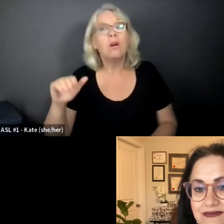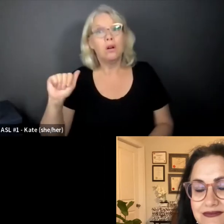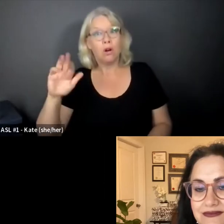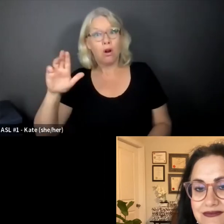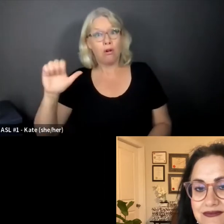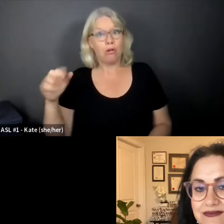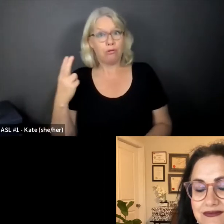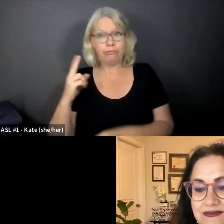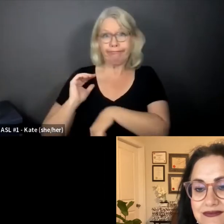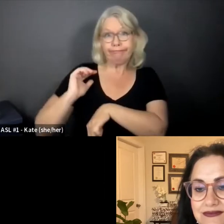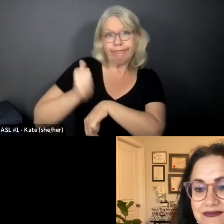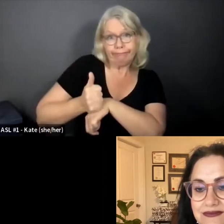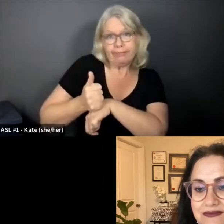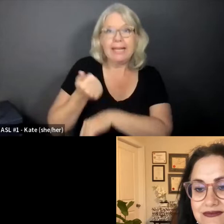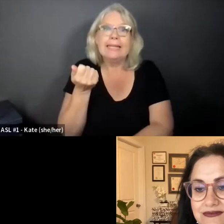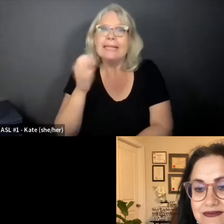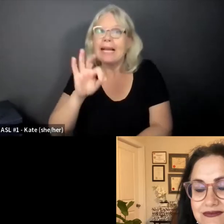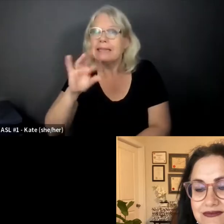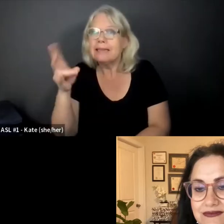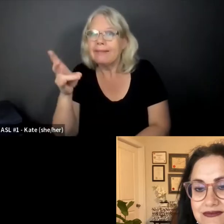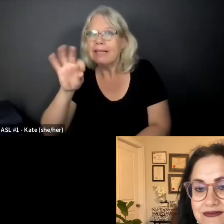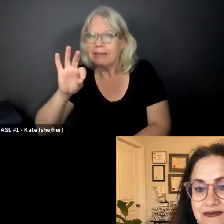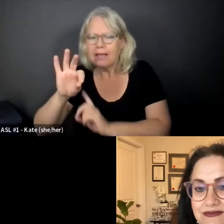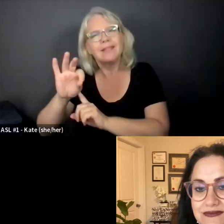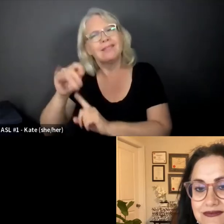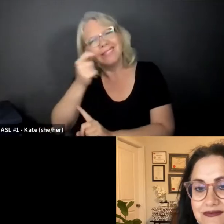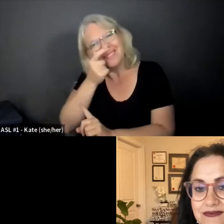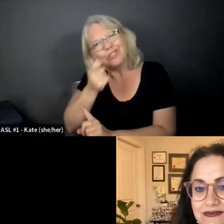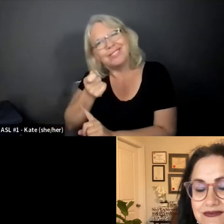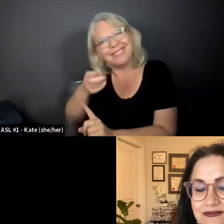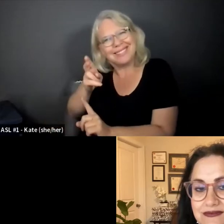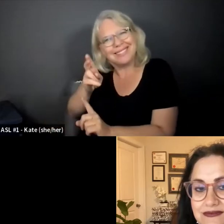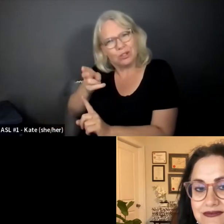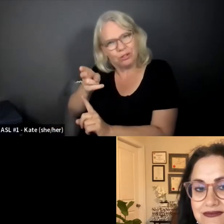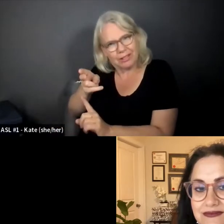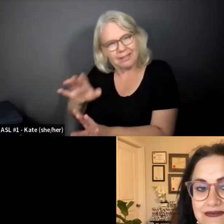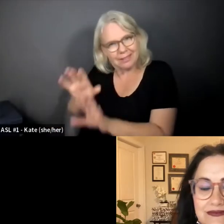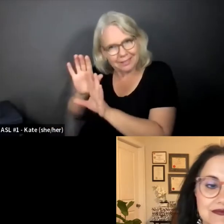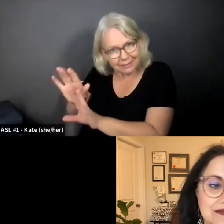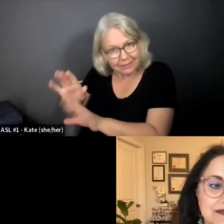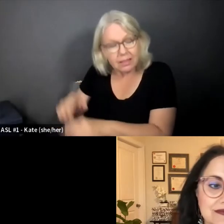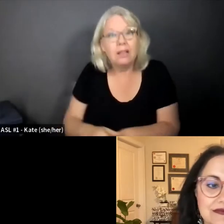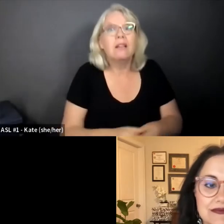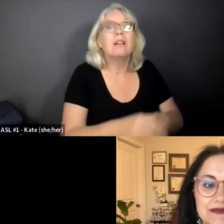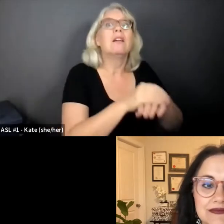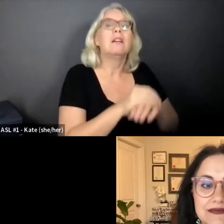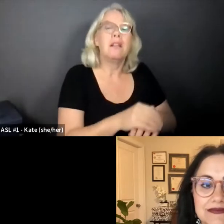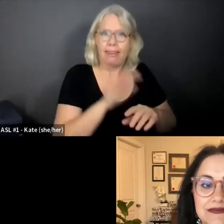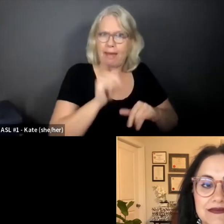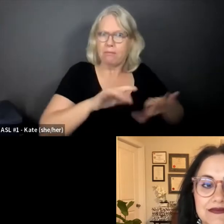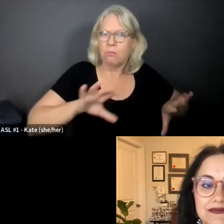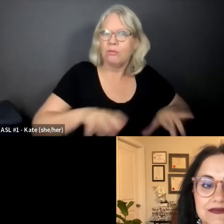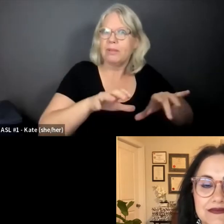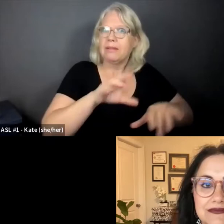HAS A VERY INTERESTING HISTORY, WHICH IS INTERCONNECTED WITH THE GROWTH AND EVOLUTION OF THAT MOVEMENT.